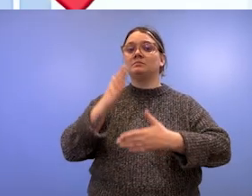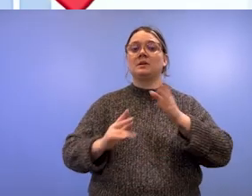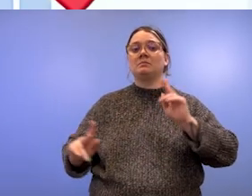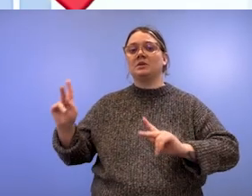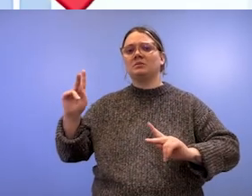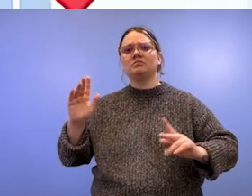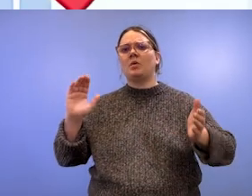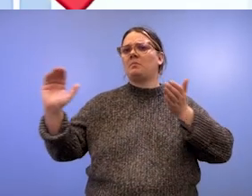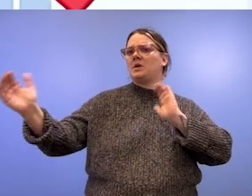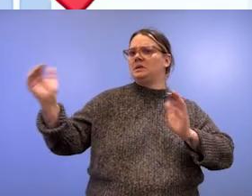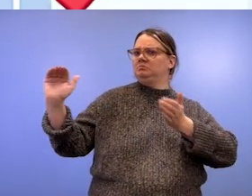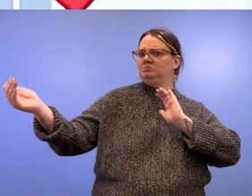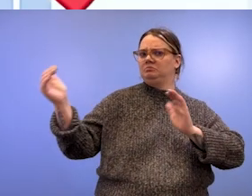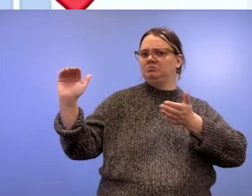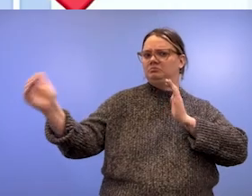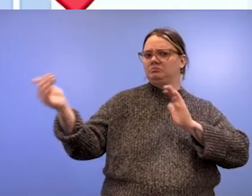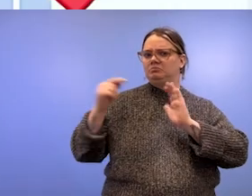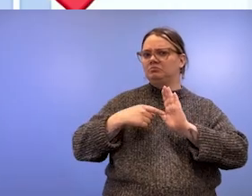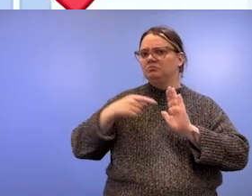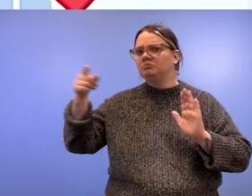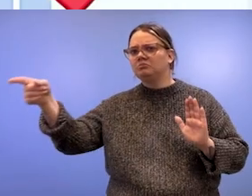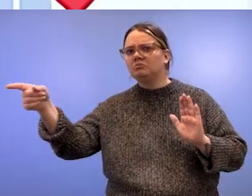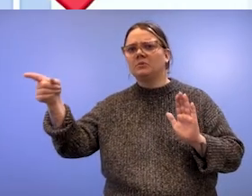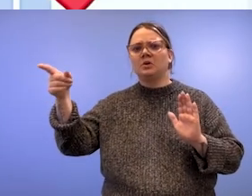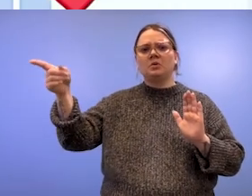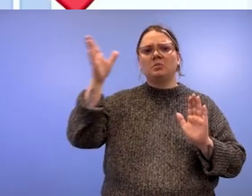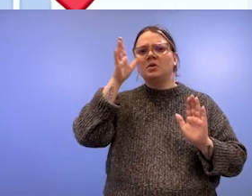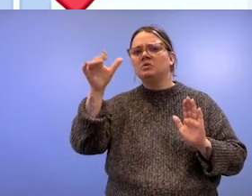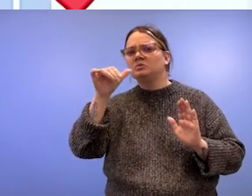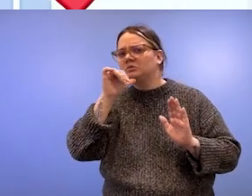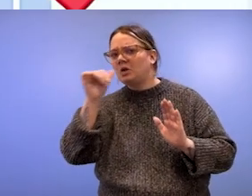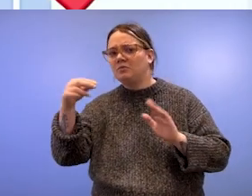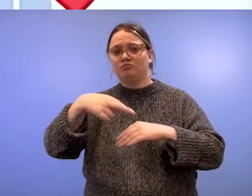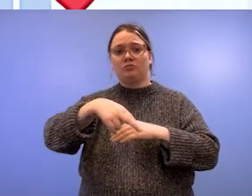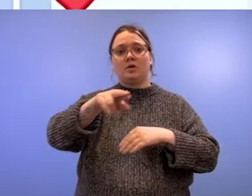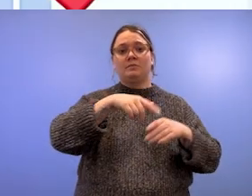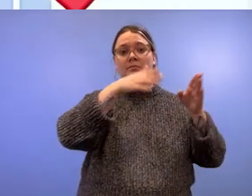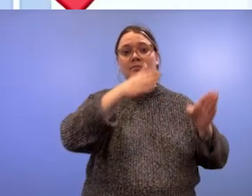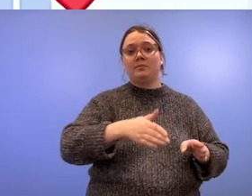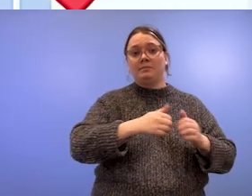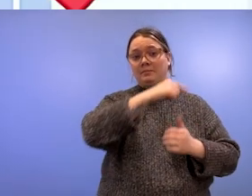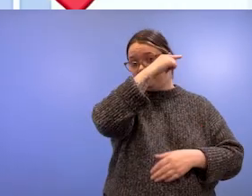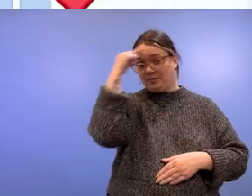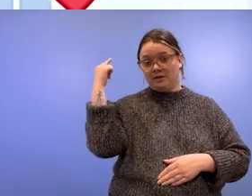comparison to other identities saying you would not refer to someone as a person with black.